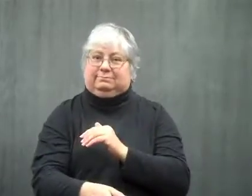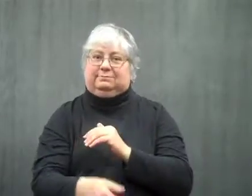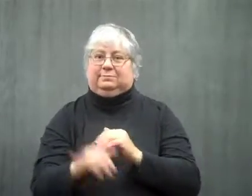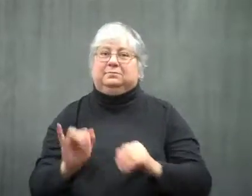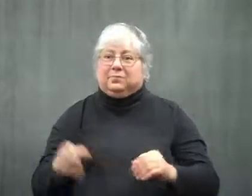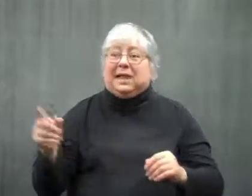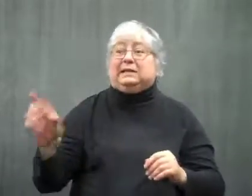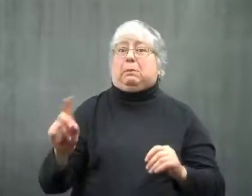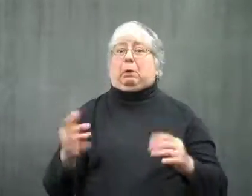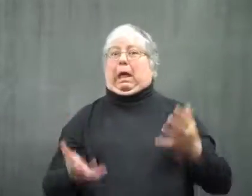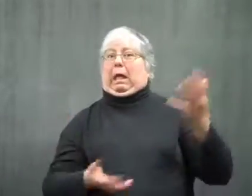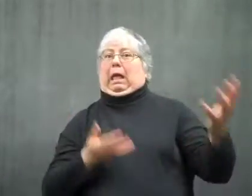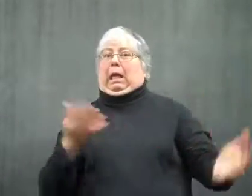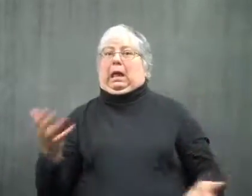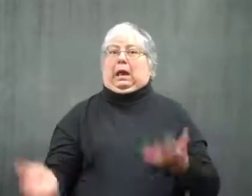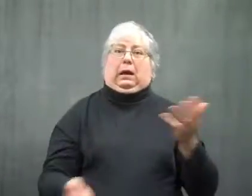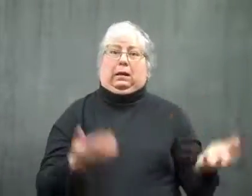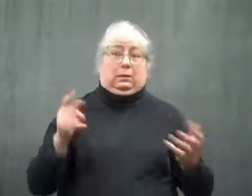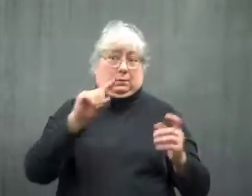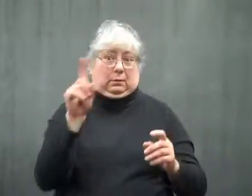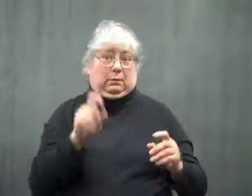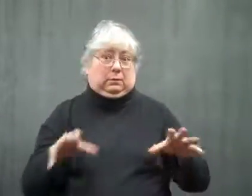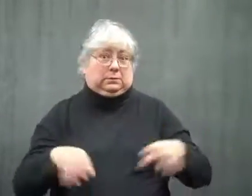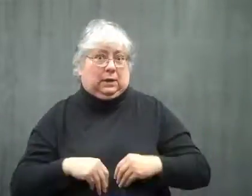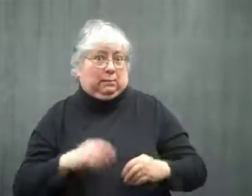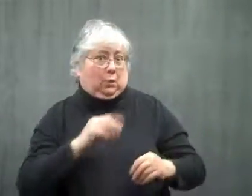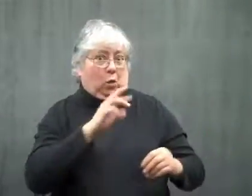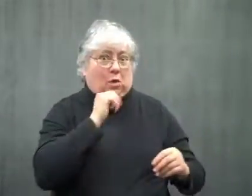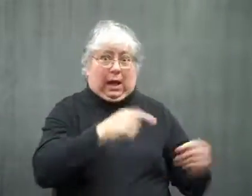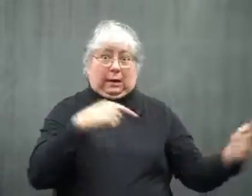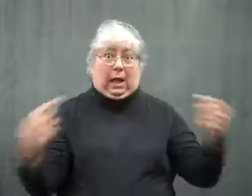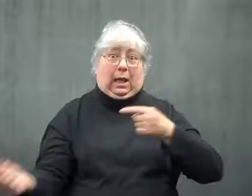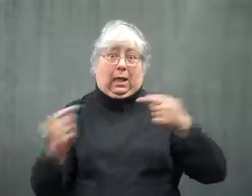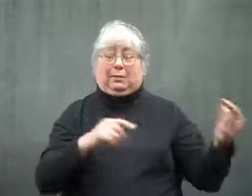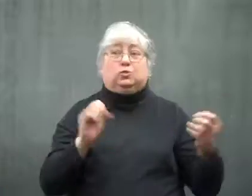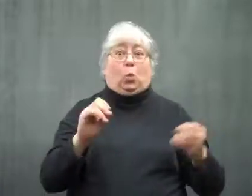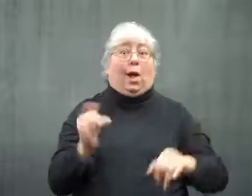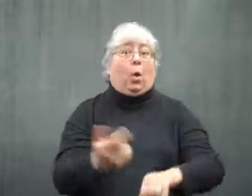Will the Democrats go for that? There will be some debating about that.